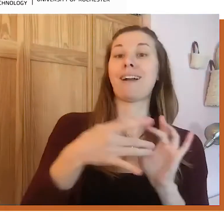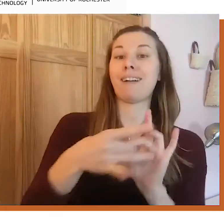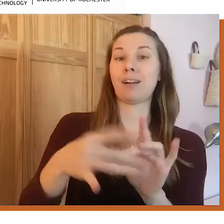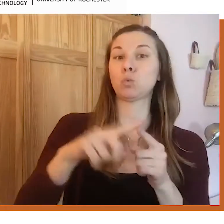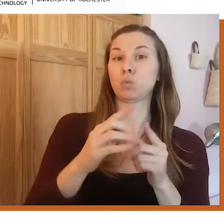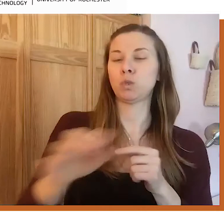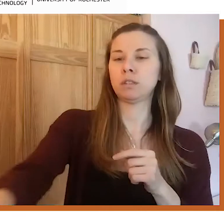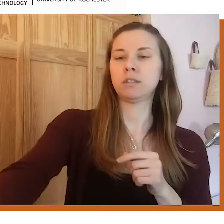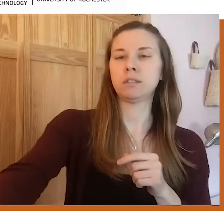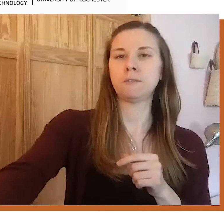which was a little bit different.